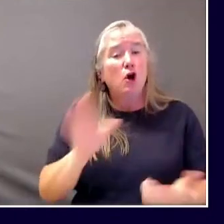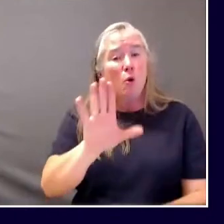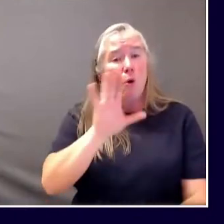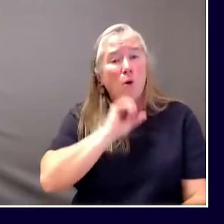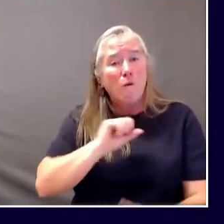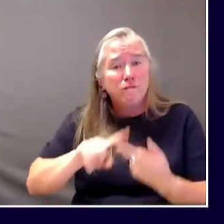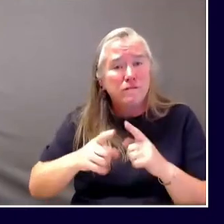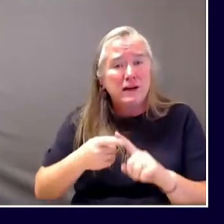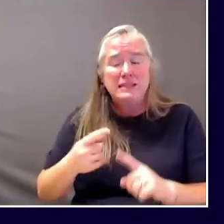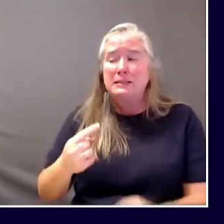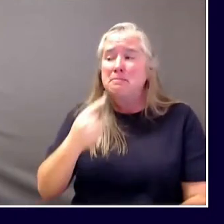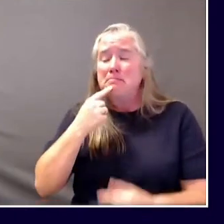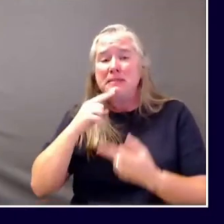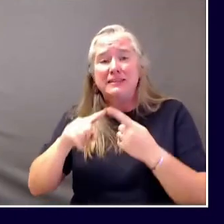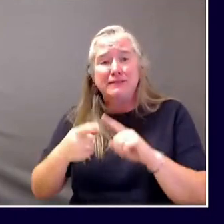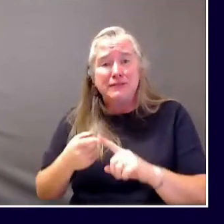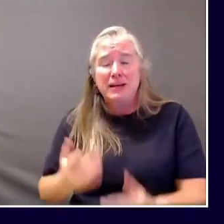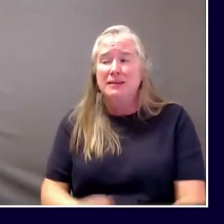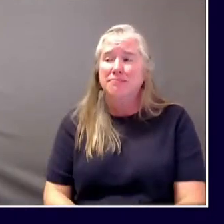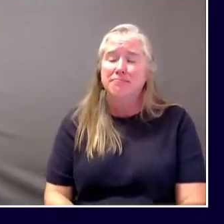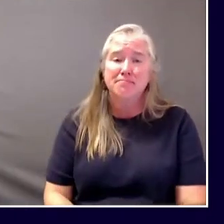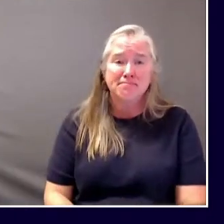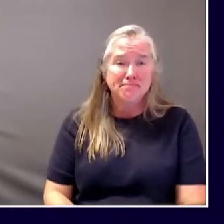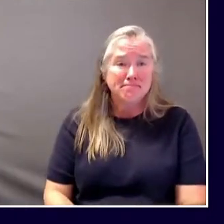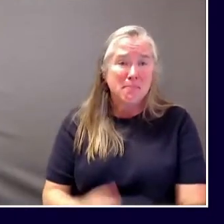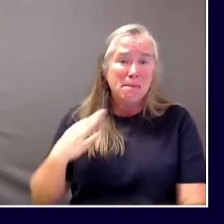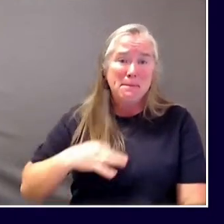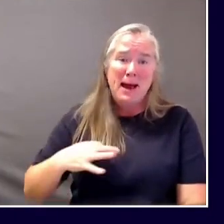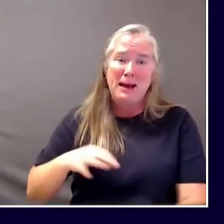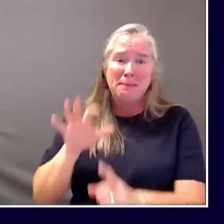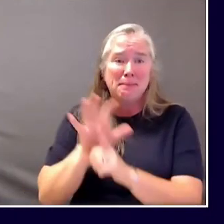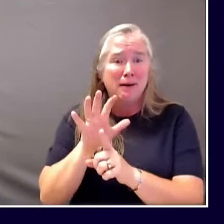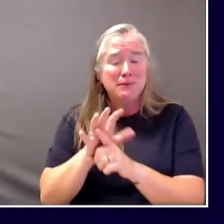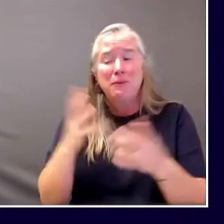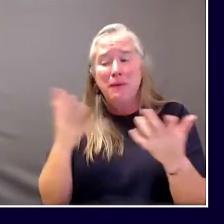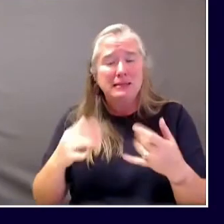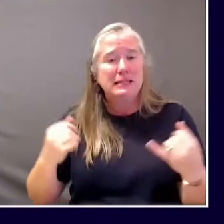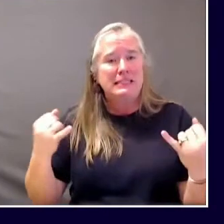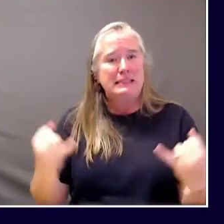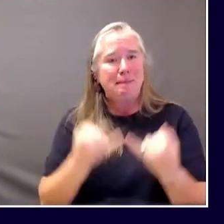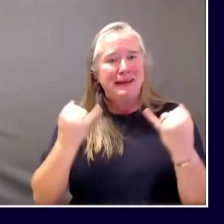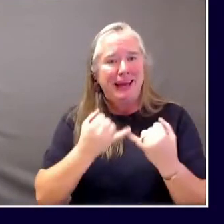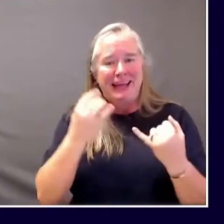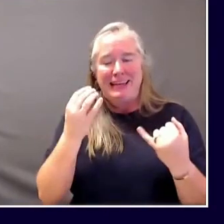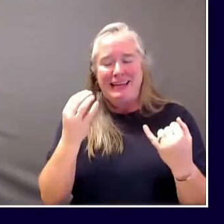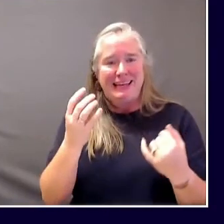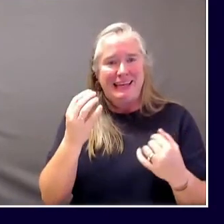we want to share a spaghetti